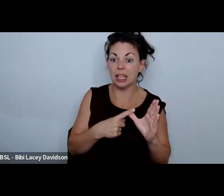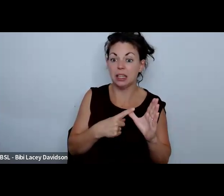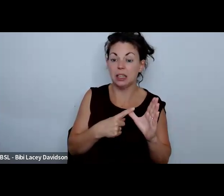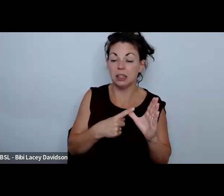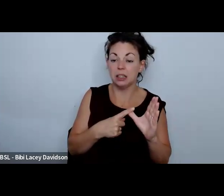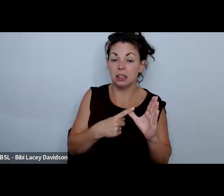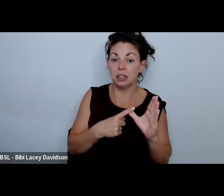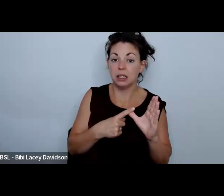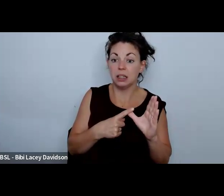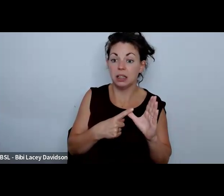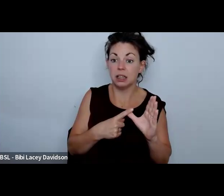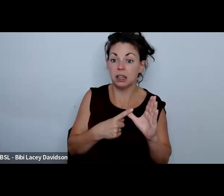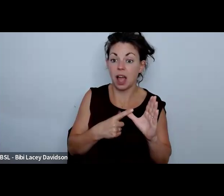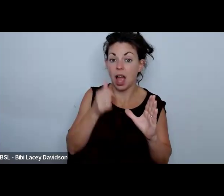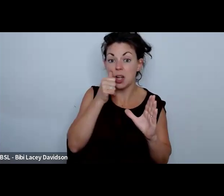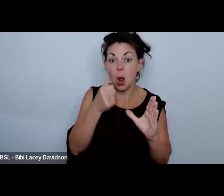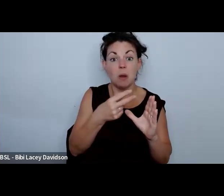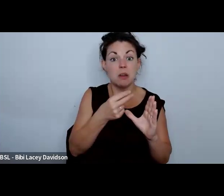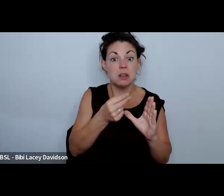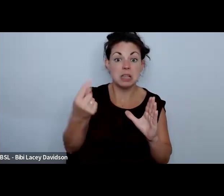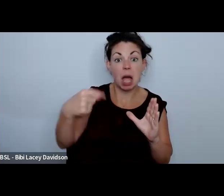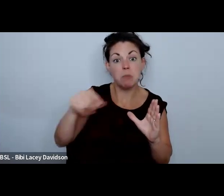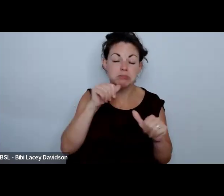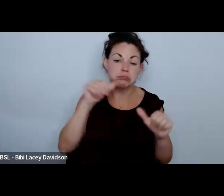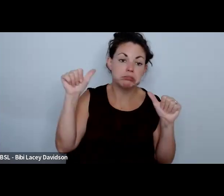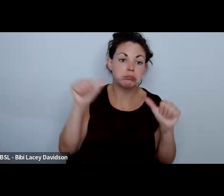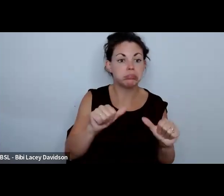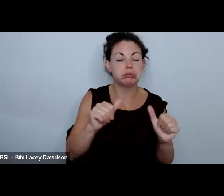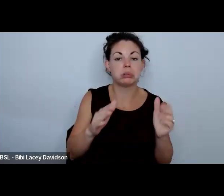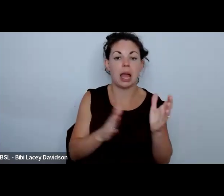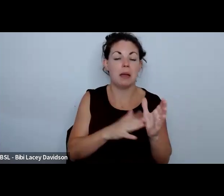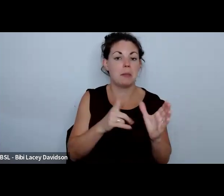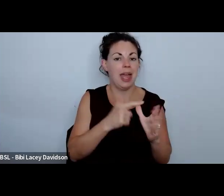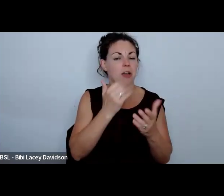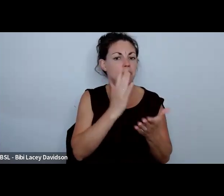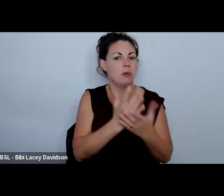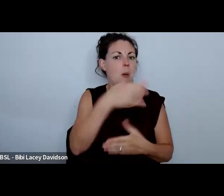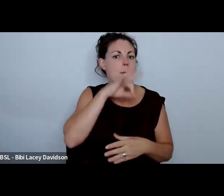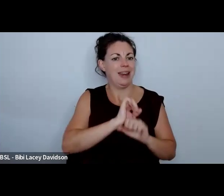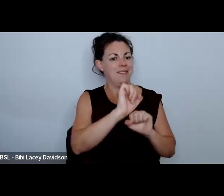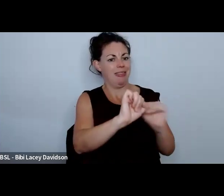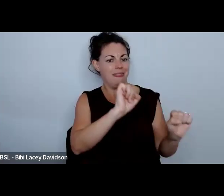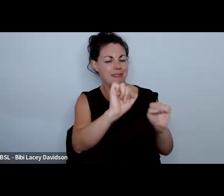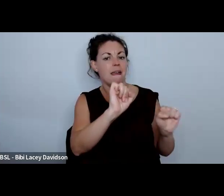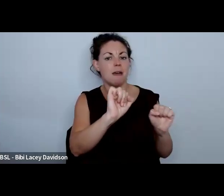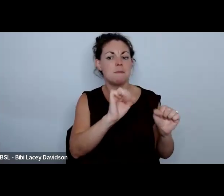I'm probably one of the few people at Policy Connect who doesn't have, any further study, but hopefully that shows that it's not a hundred percent